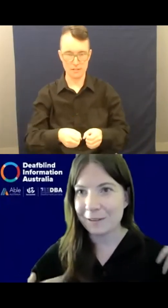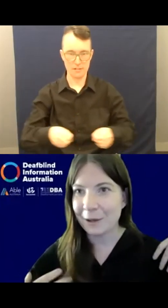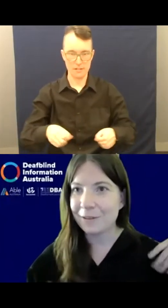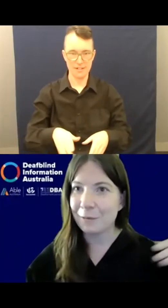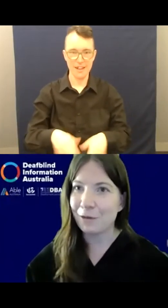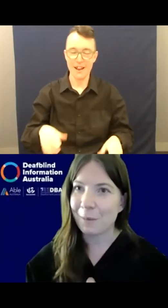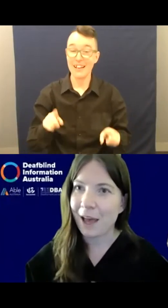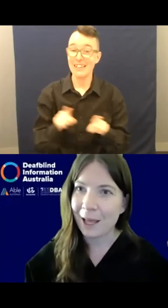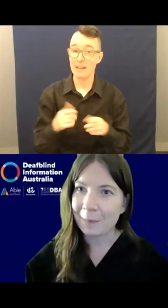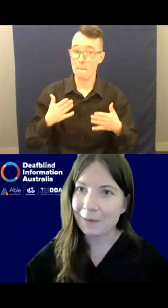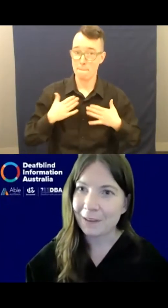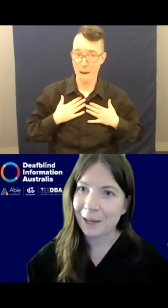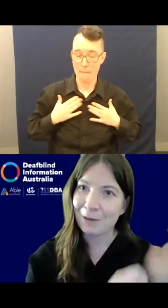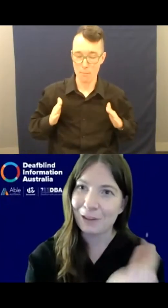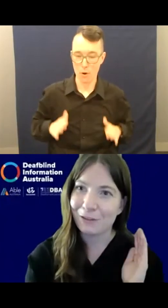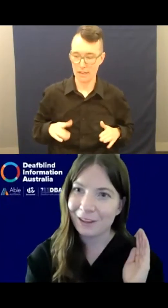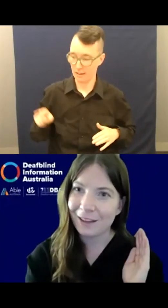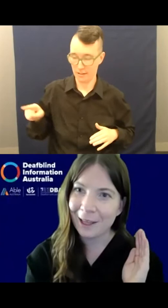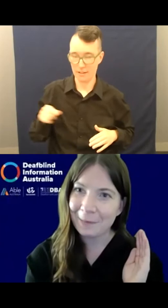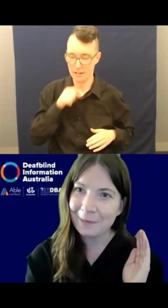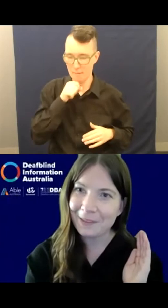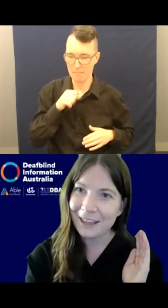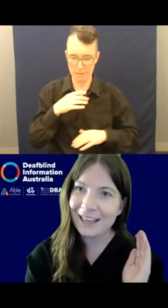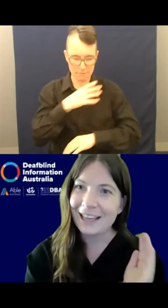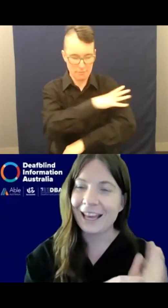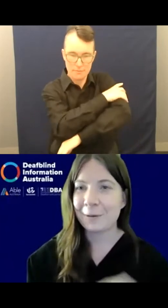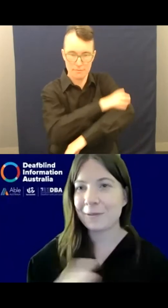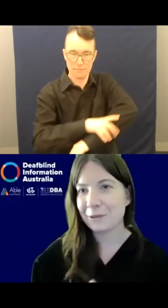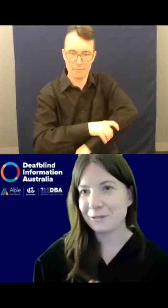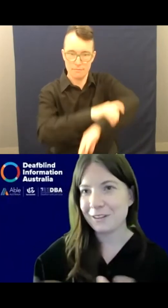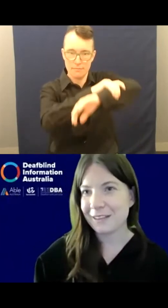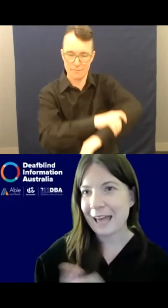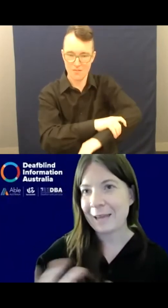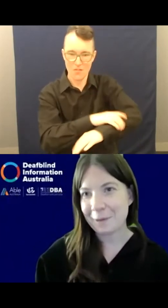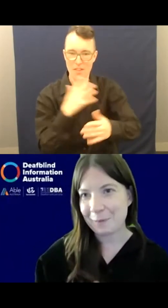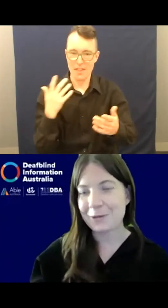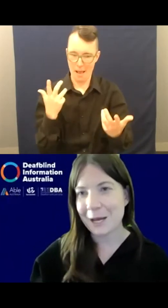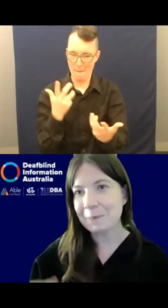so moving my arms and moving the figure's arms. And it was sort of this game that built up